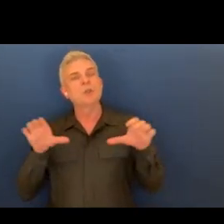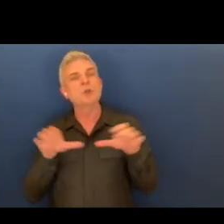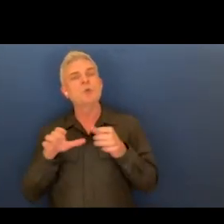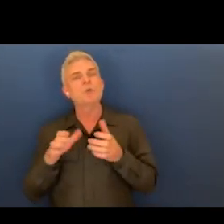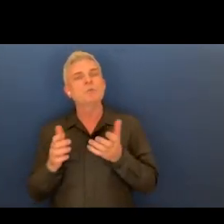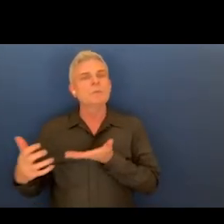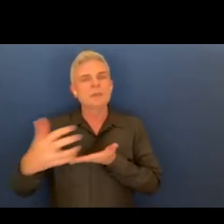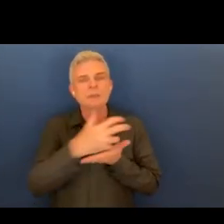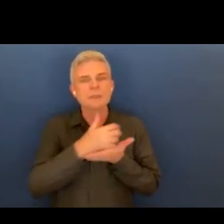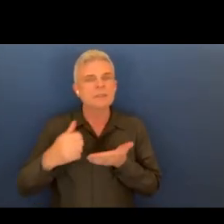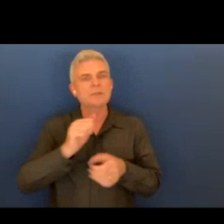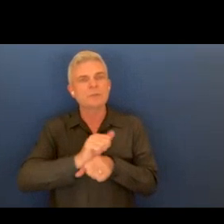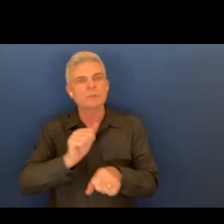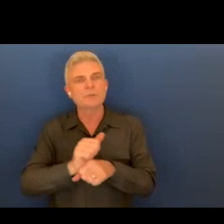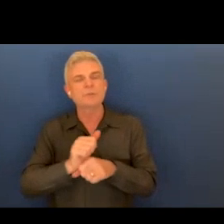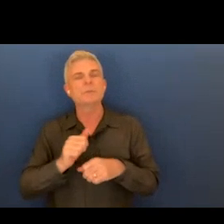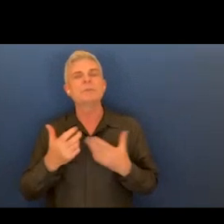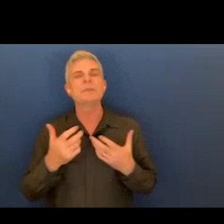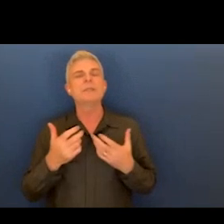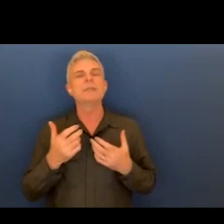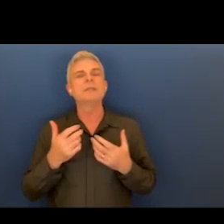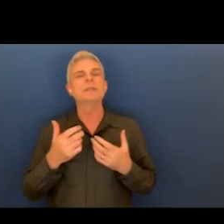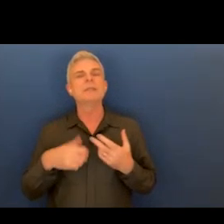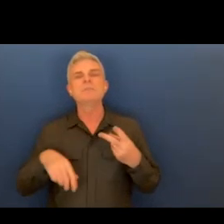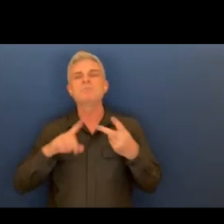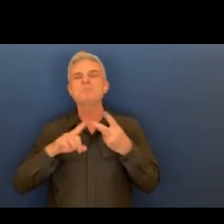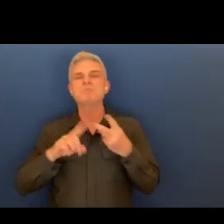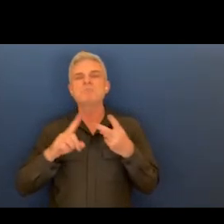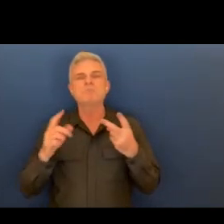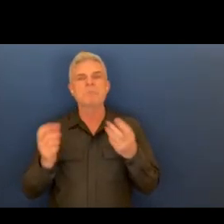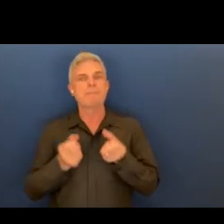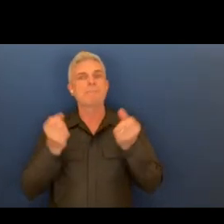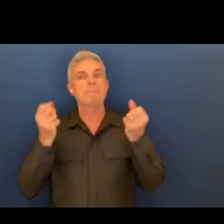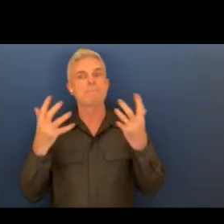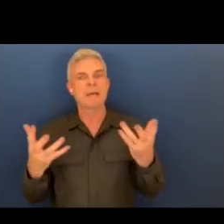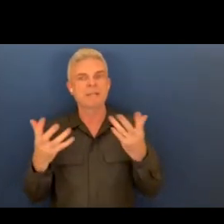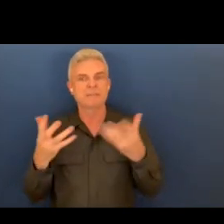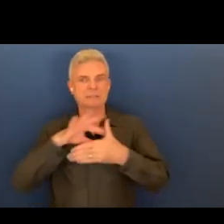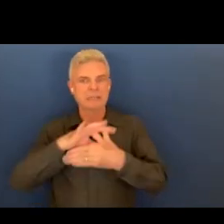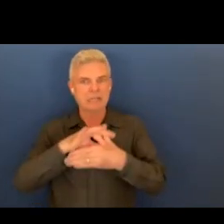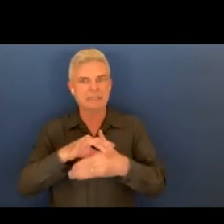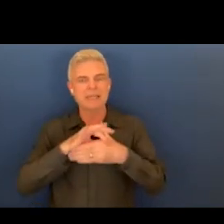collecting information, sifting through the large amount of content and images,